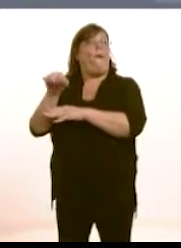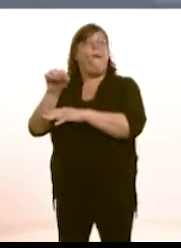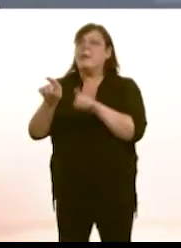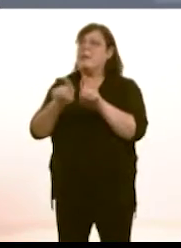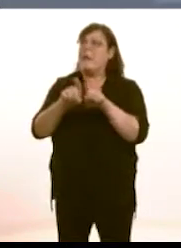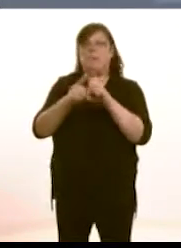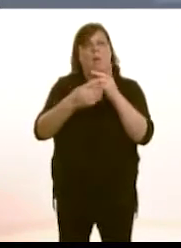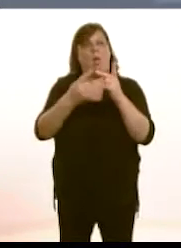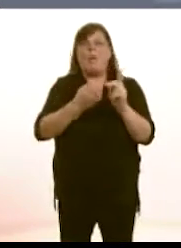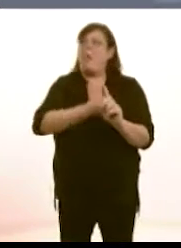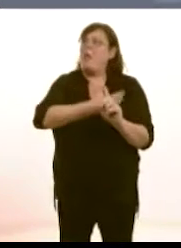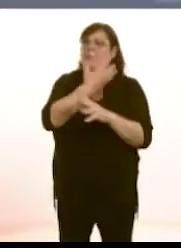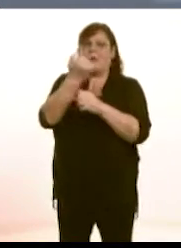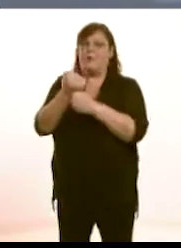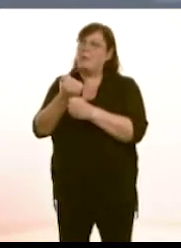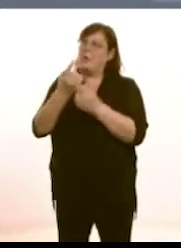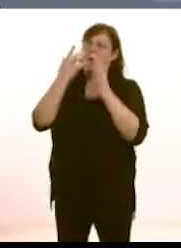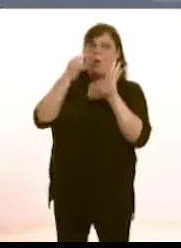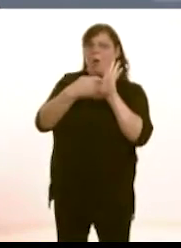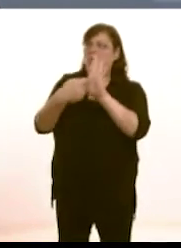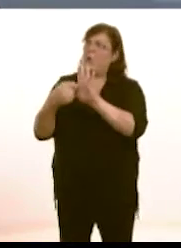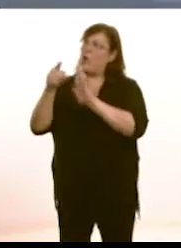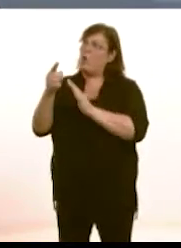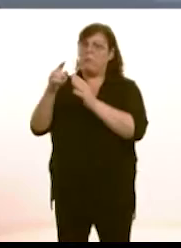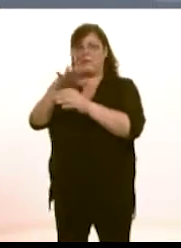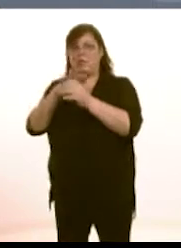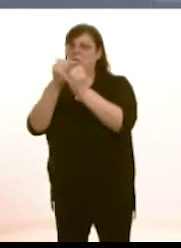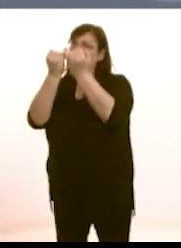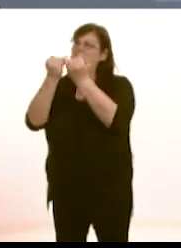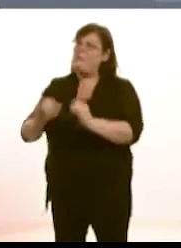Clearly, youíve failed to improve the situation over the last five years.